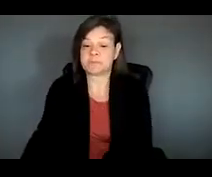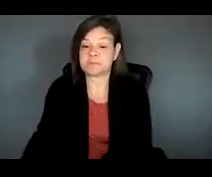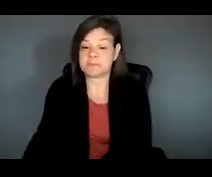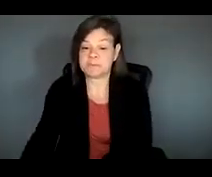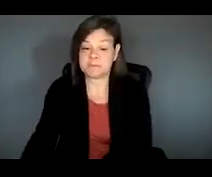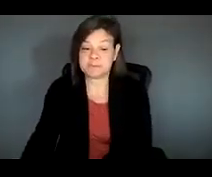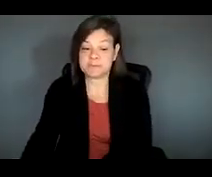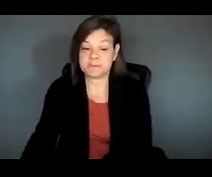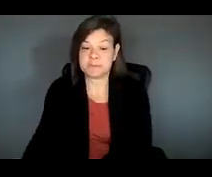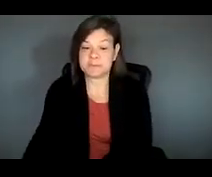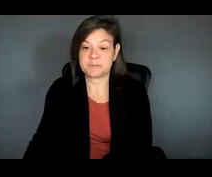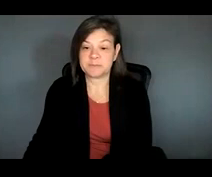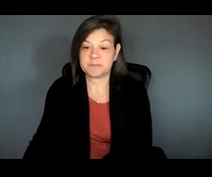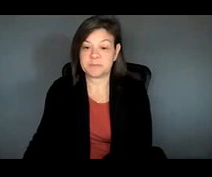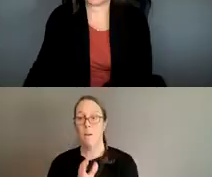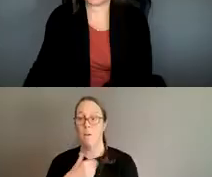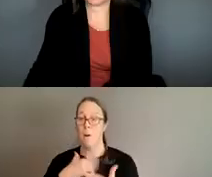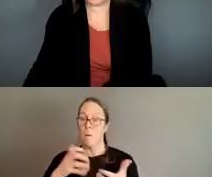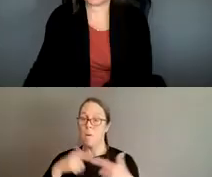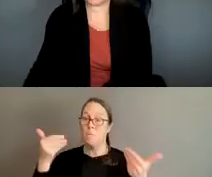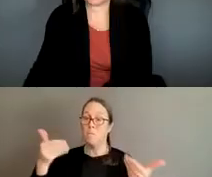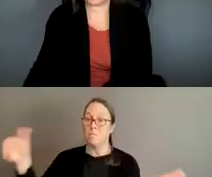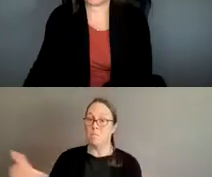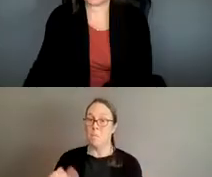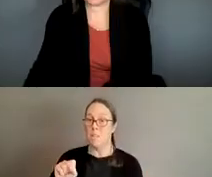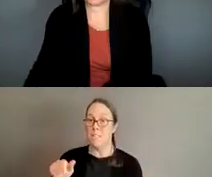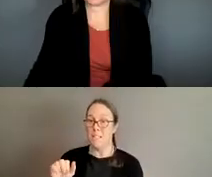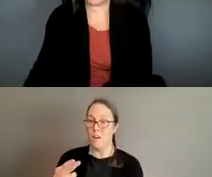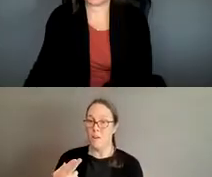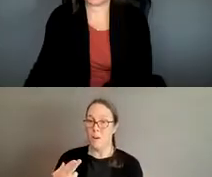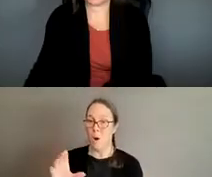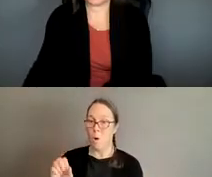I would like to introduce Sarah Corrin. Take it away, Sarah.